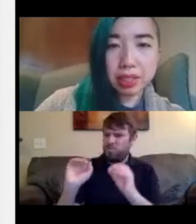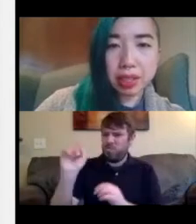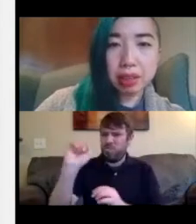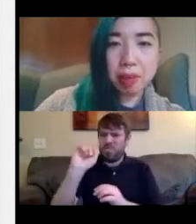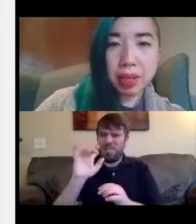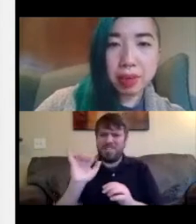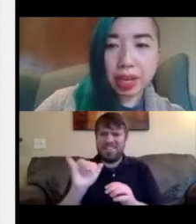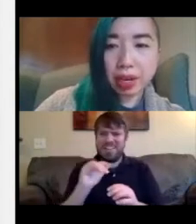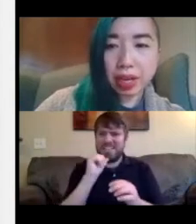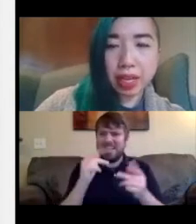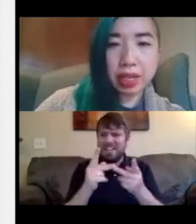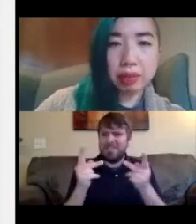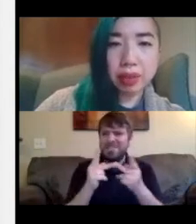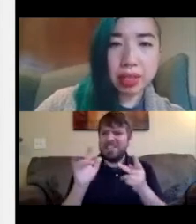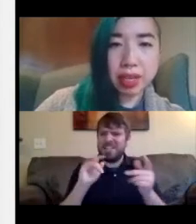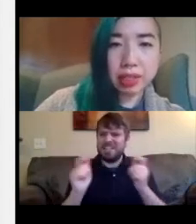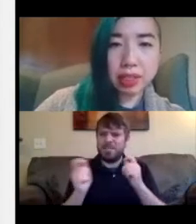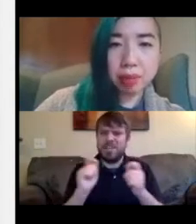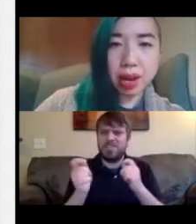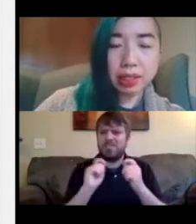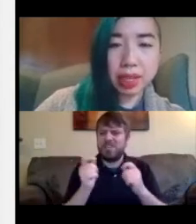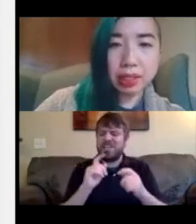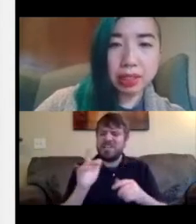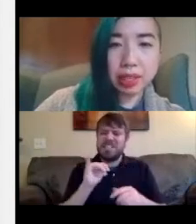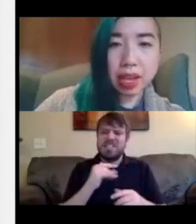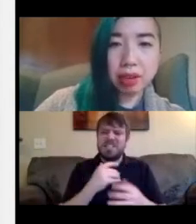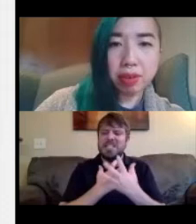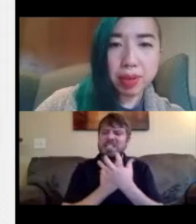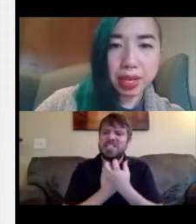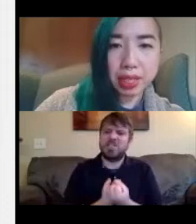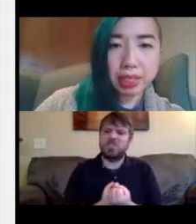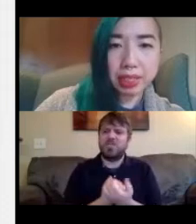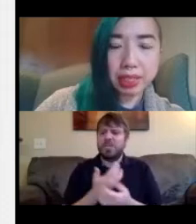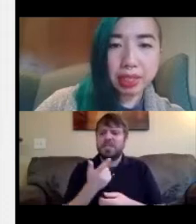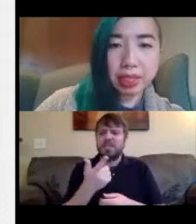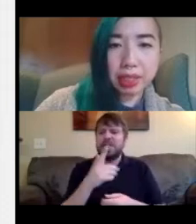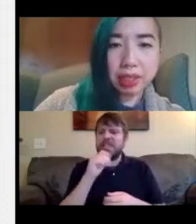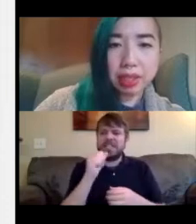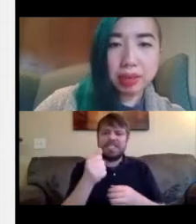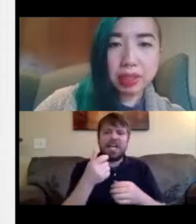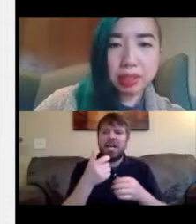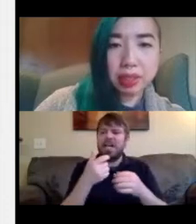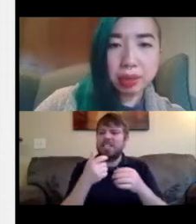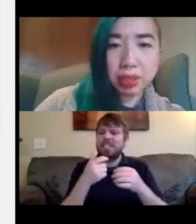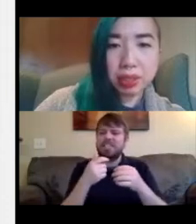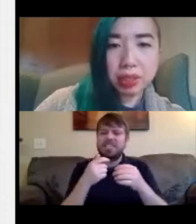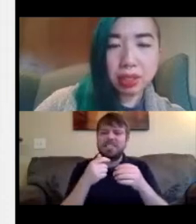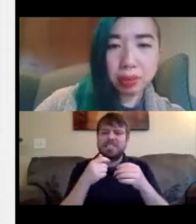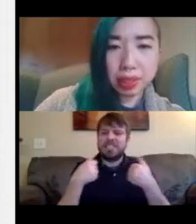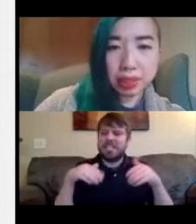A throbbing we carry Within us; a process, unremitting It was sequential until it wasn't